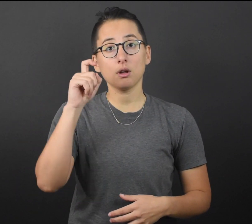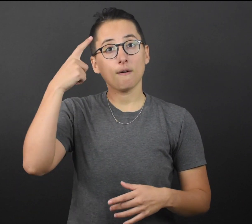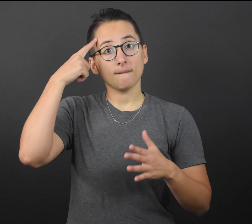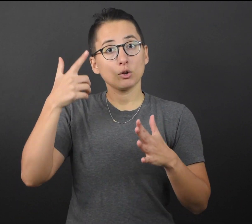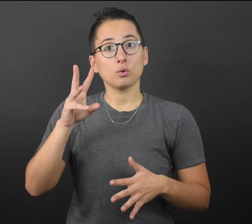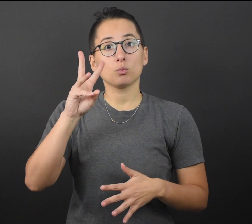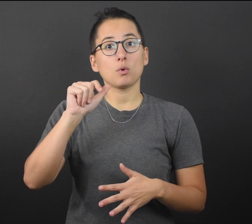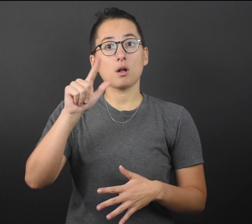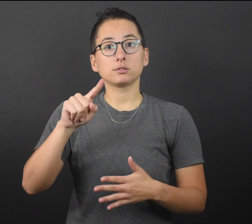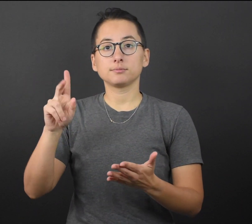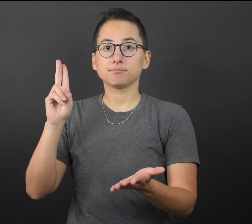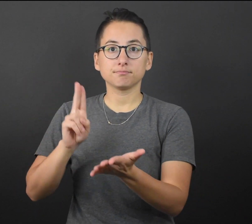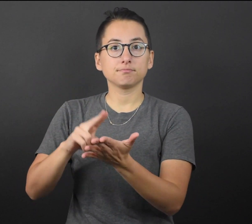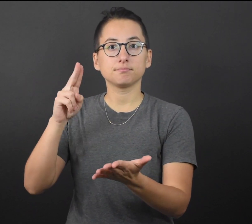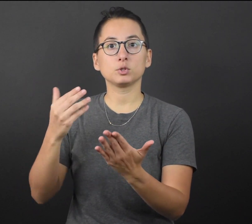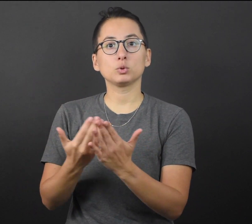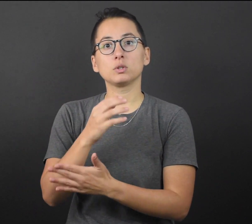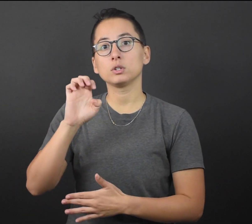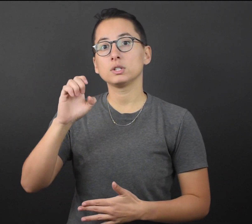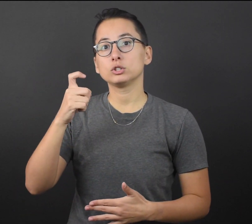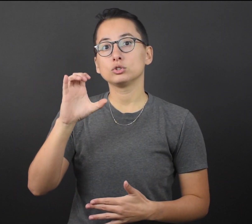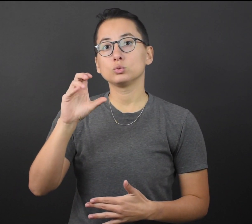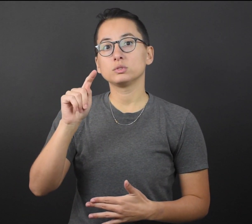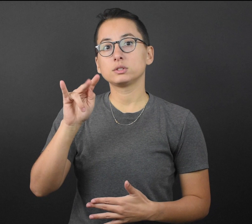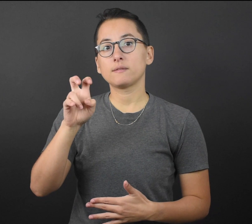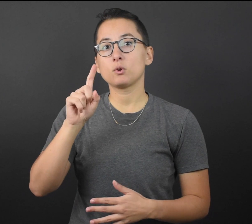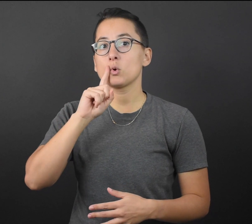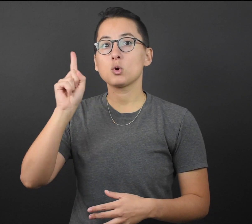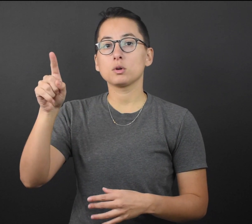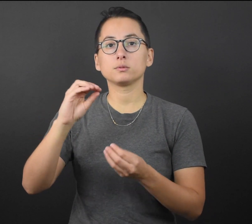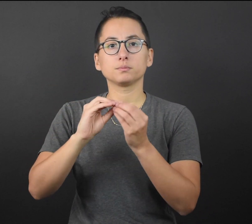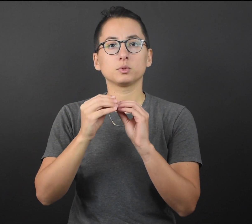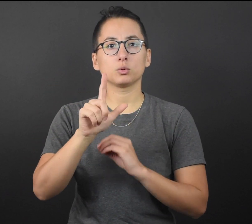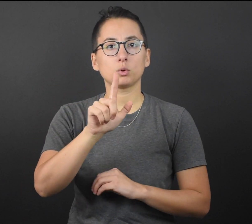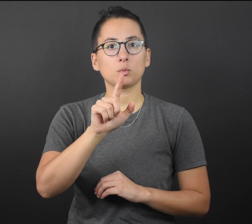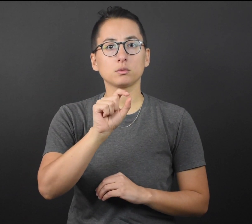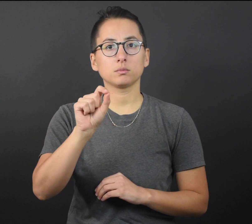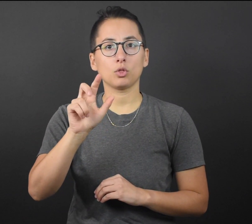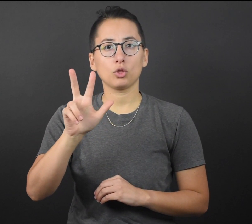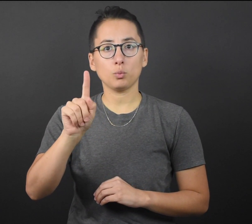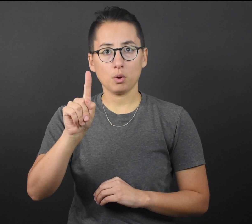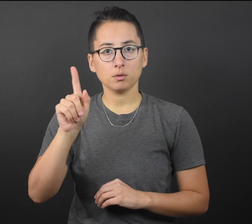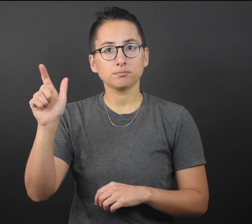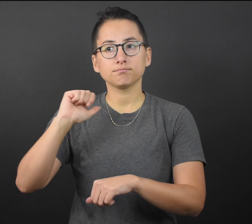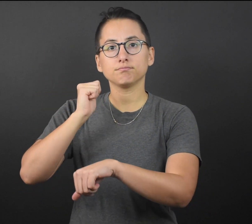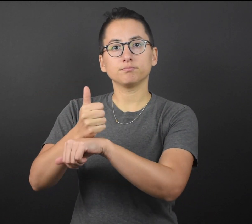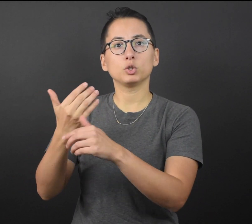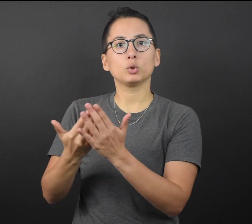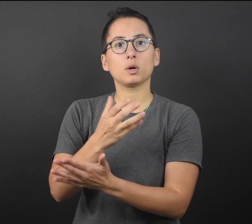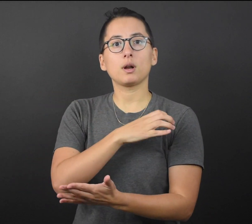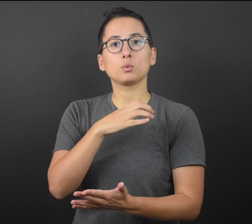On Tuesday this past week, Governor Walz signed Executive Order 21-31, establishing the new